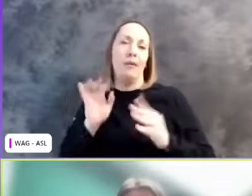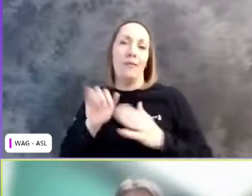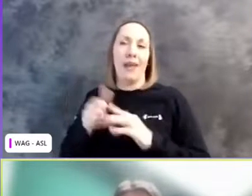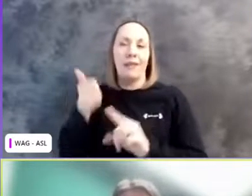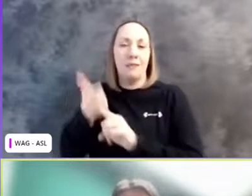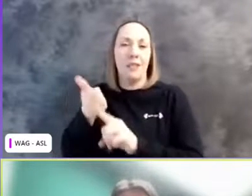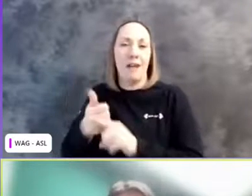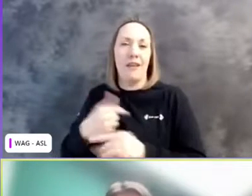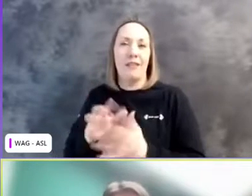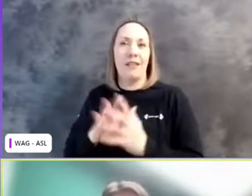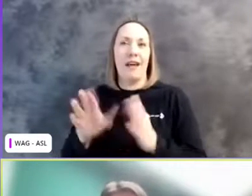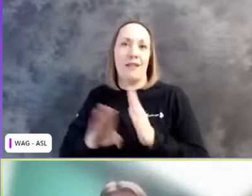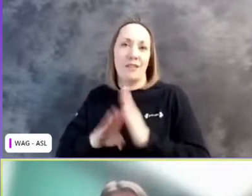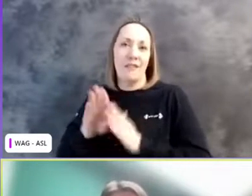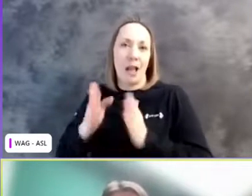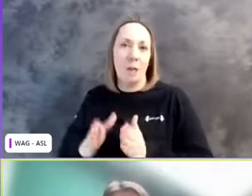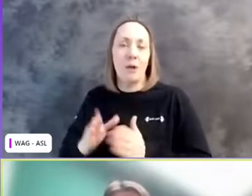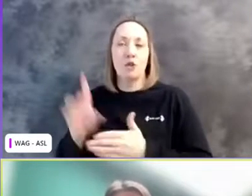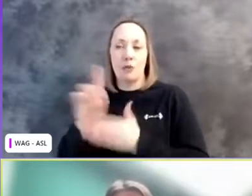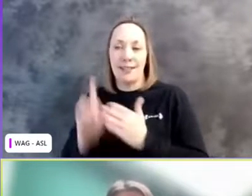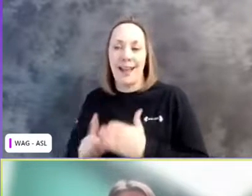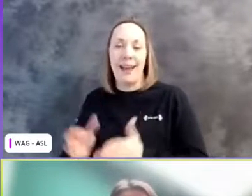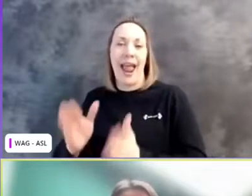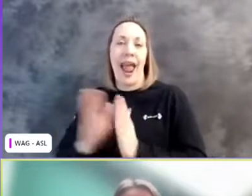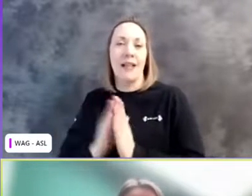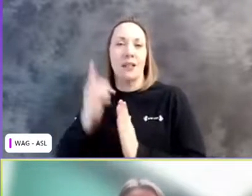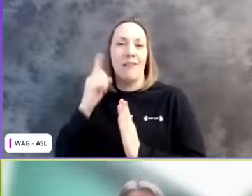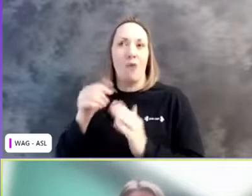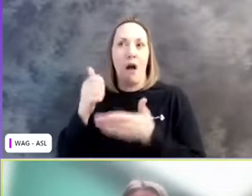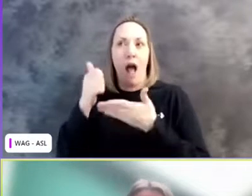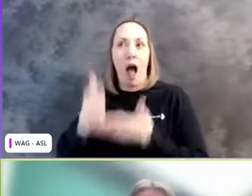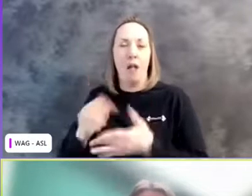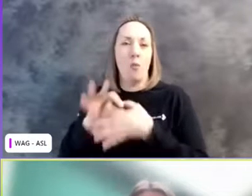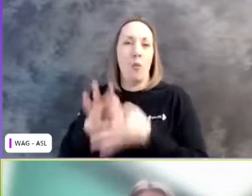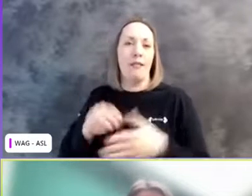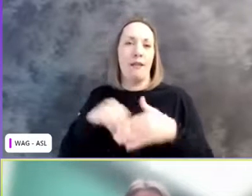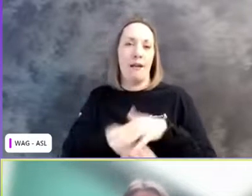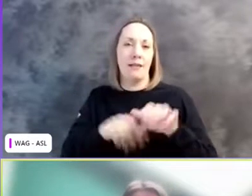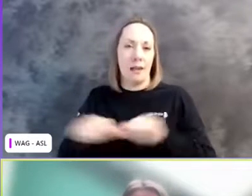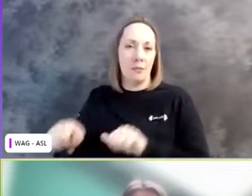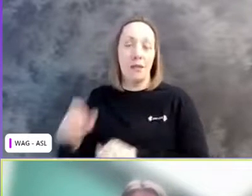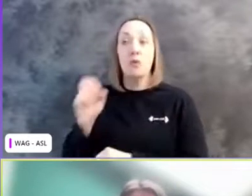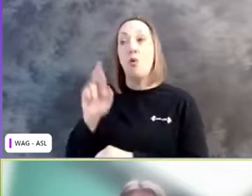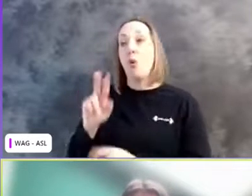themselves that I need to start prioritizing accessibility, or the people who had a lot of developers